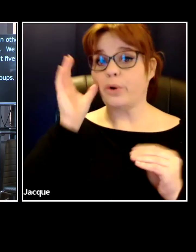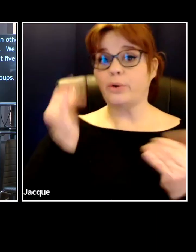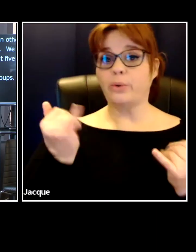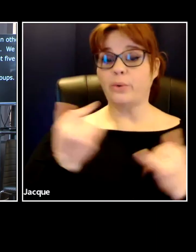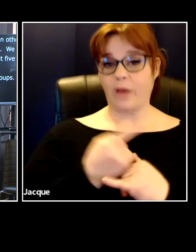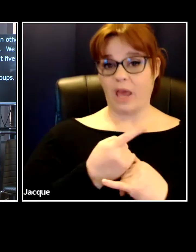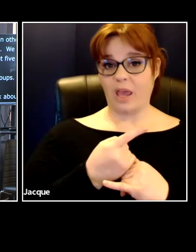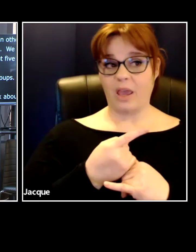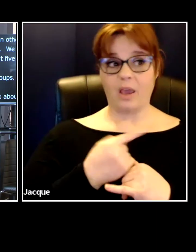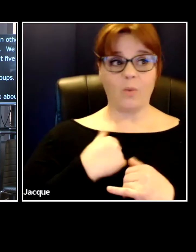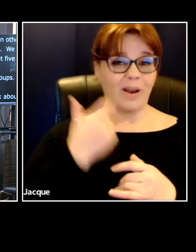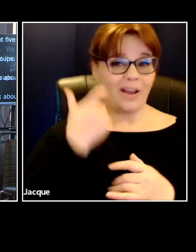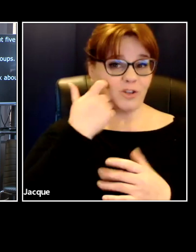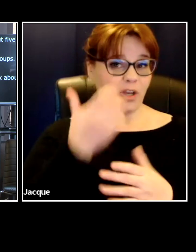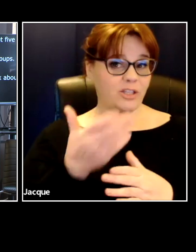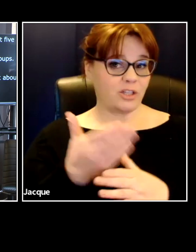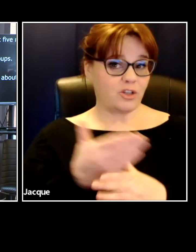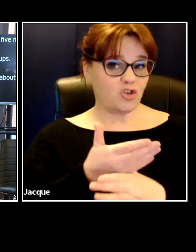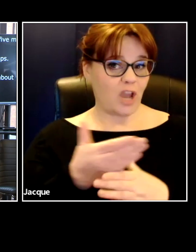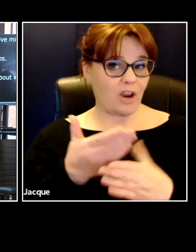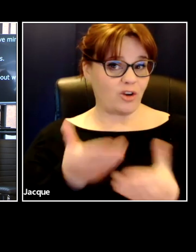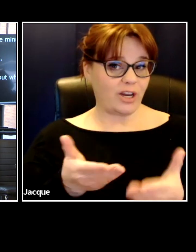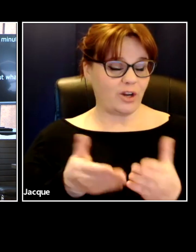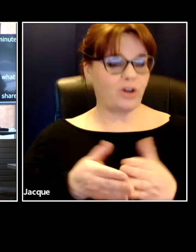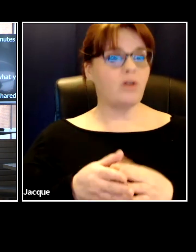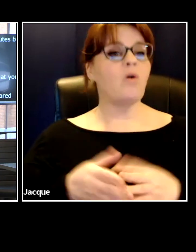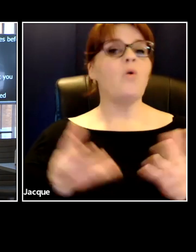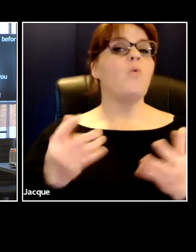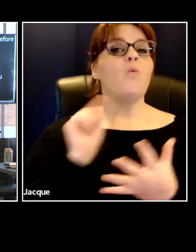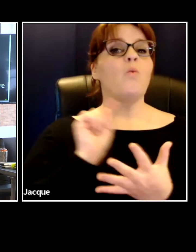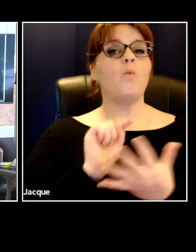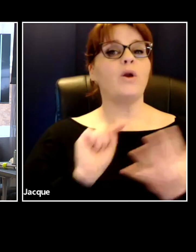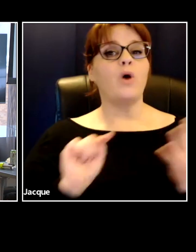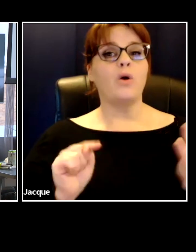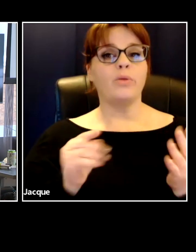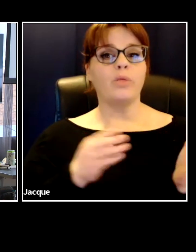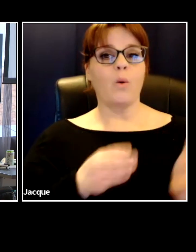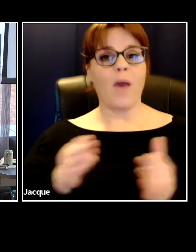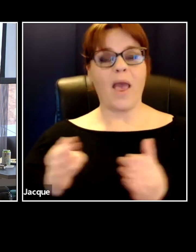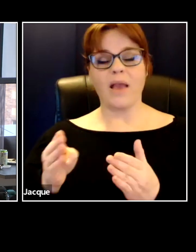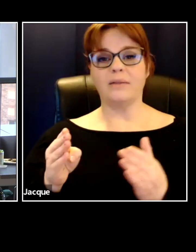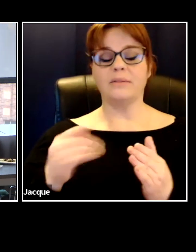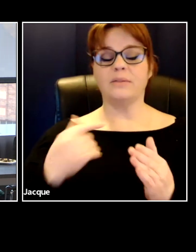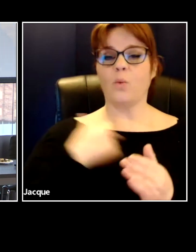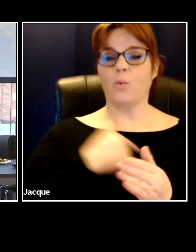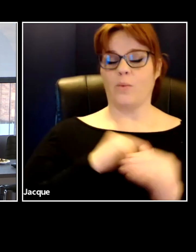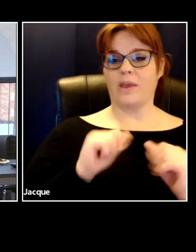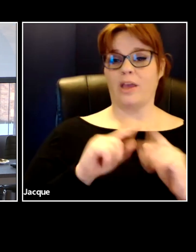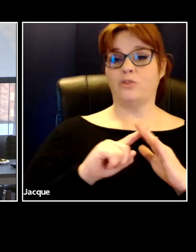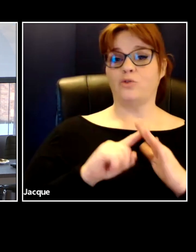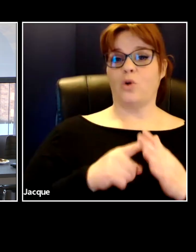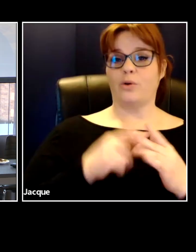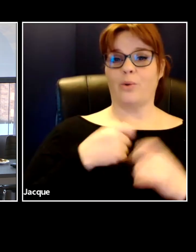what I just shared here. What are the ways um that we can start to make a change? What what ideas